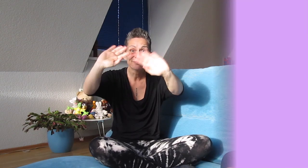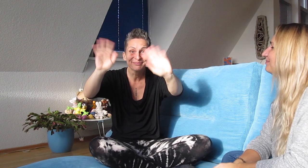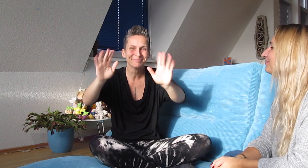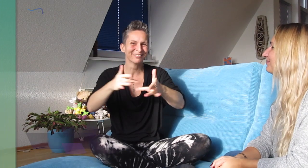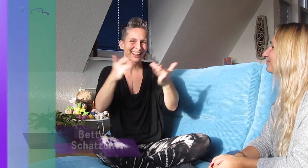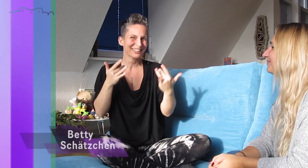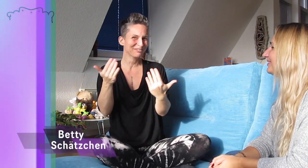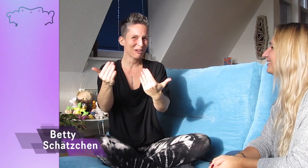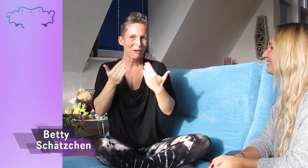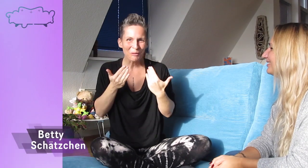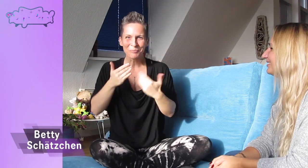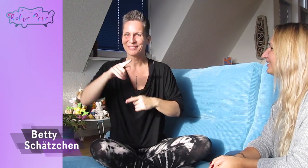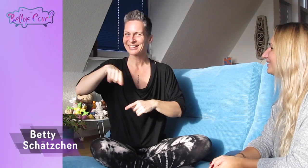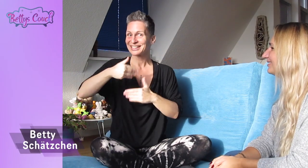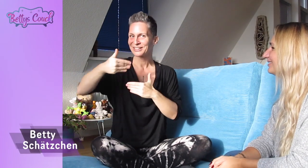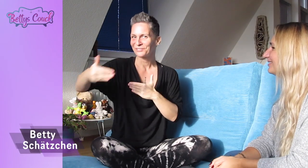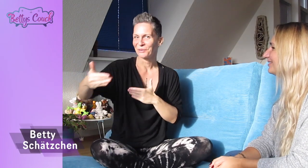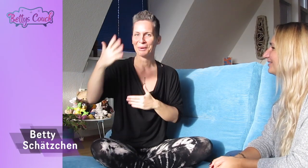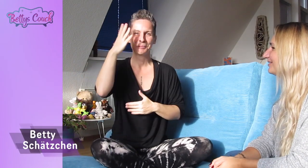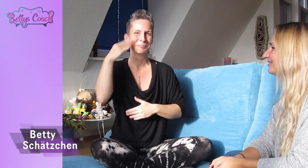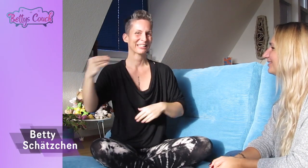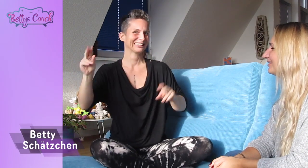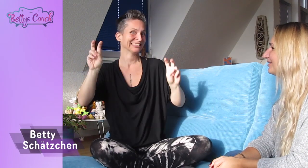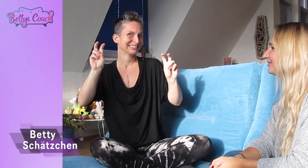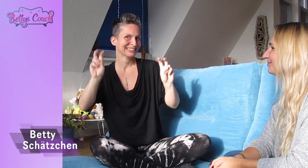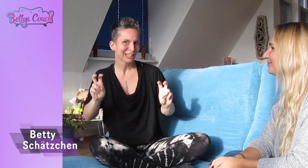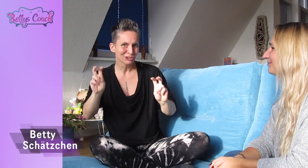Hello and welcome to a new episode of "Betty's couch".